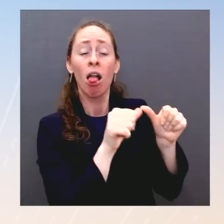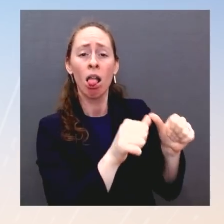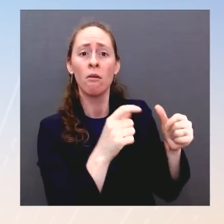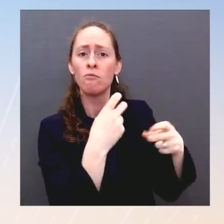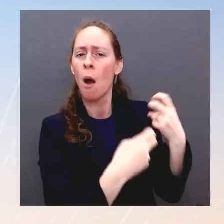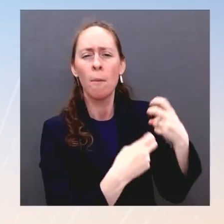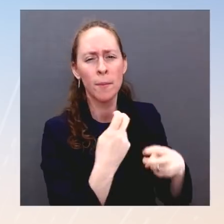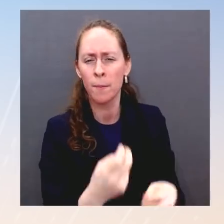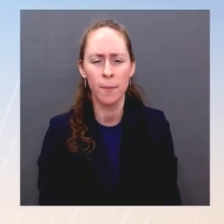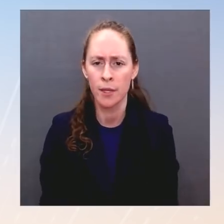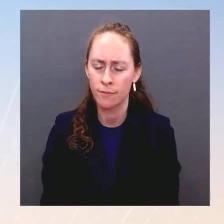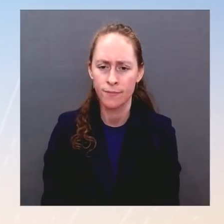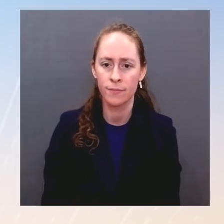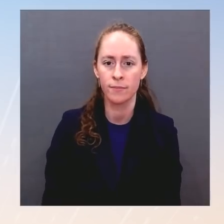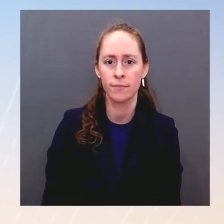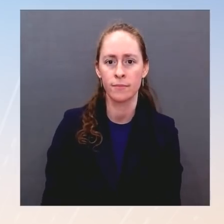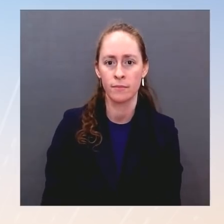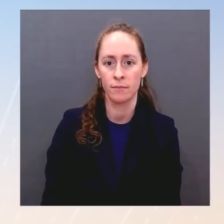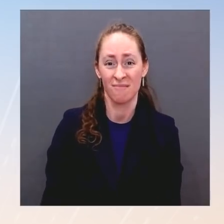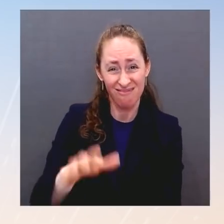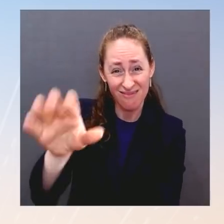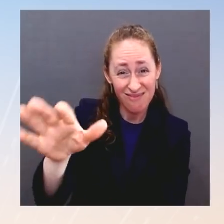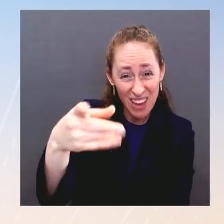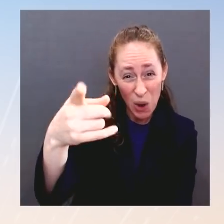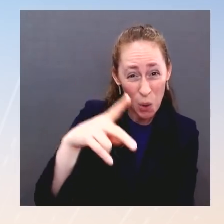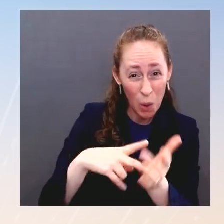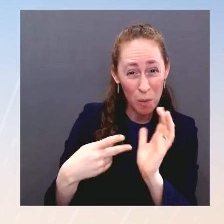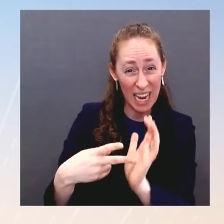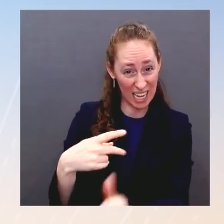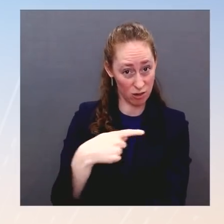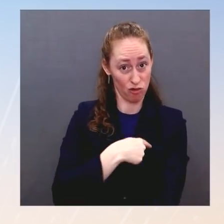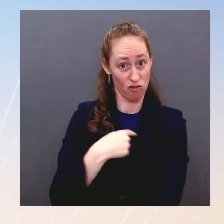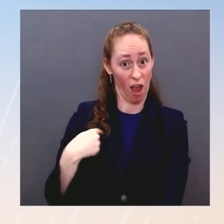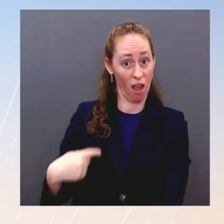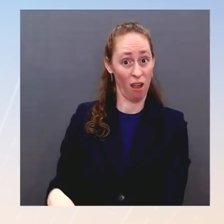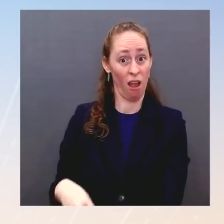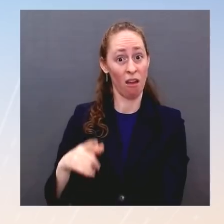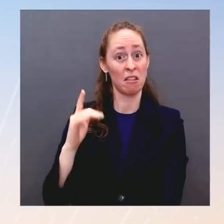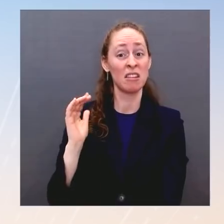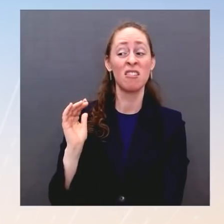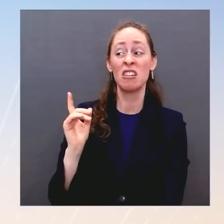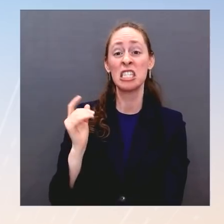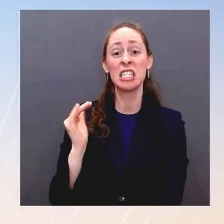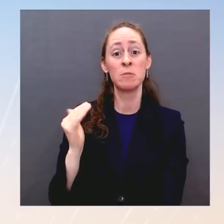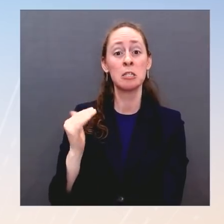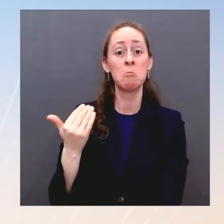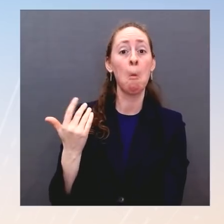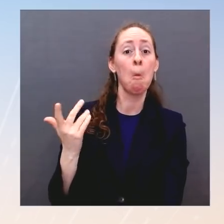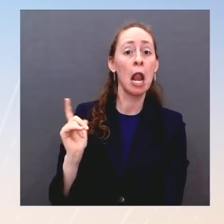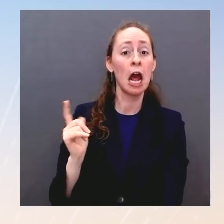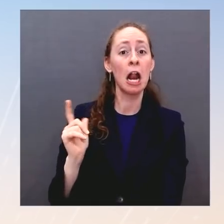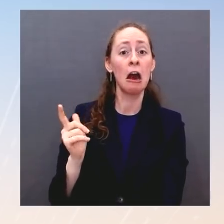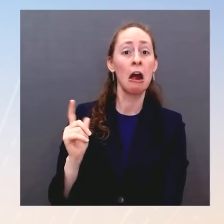Ms. Psaki: All I'm saying is that every country should think about what side of history they want to be on here, and they have the ability to do that.